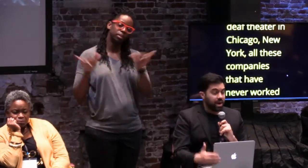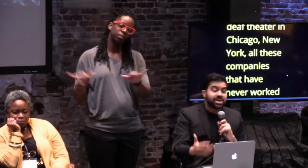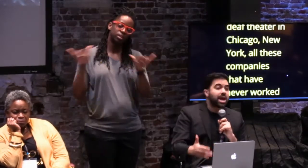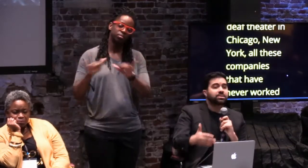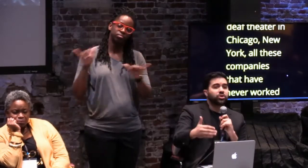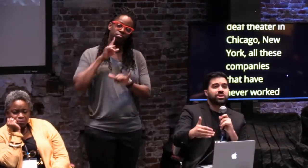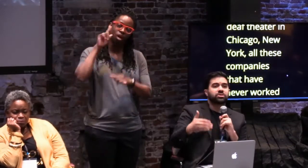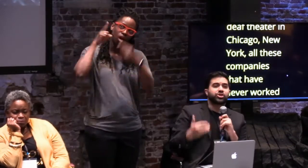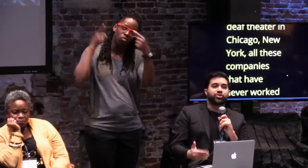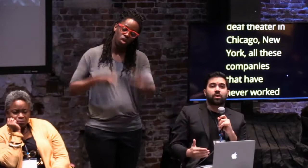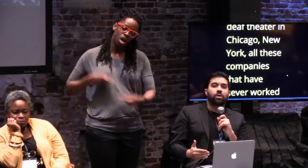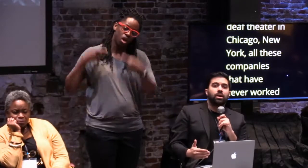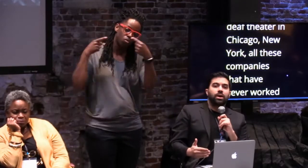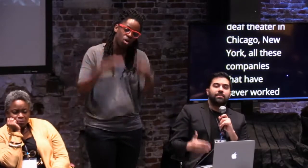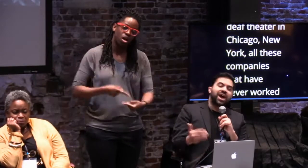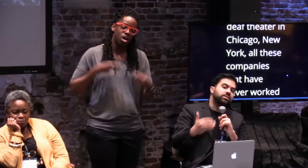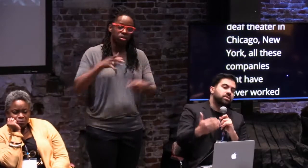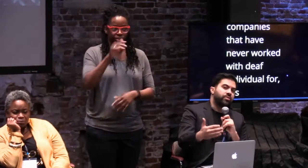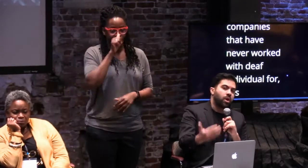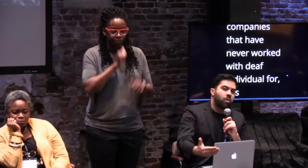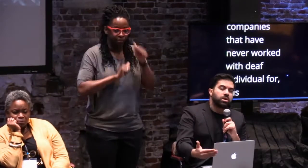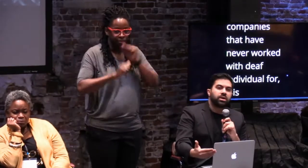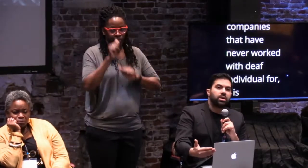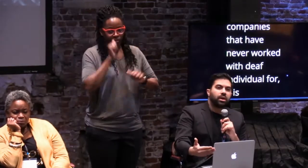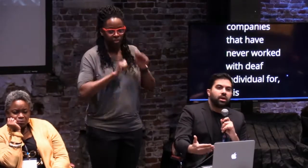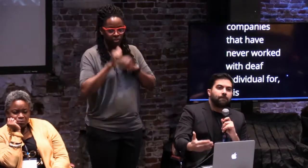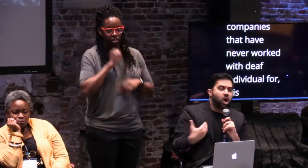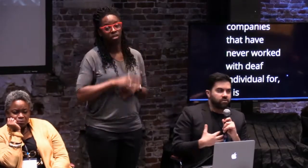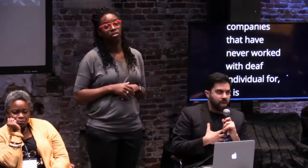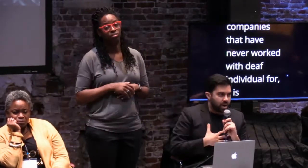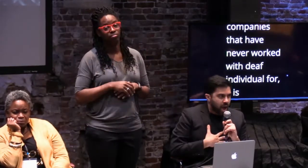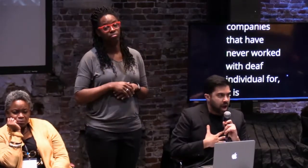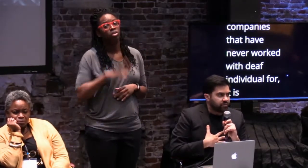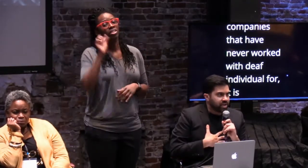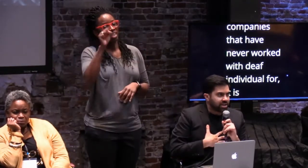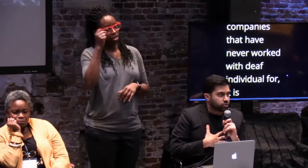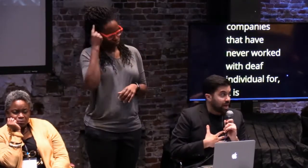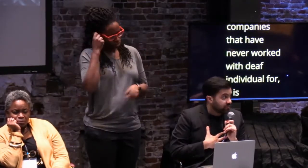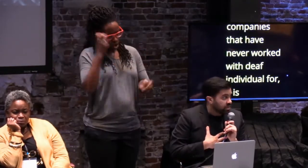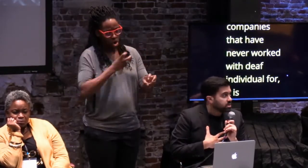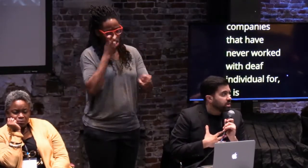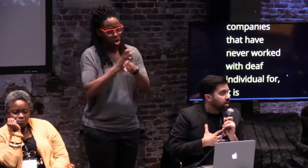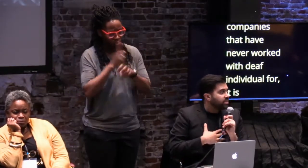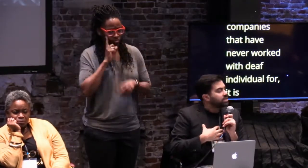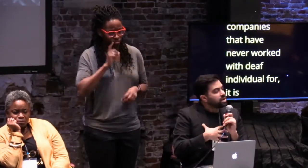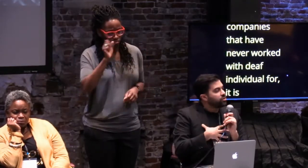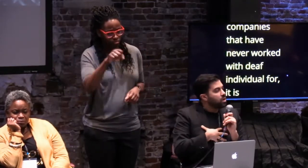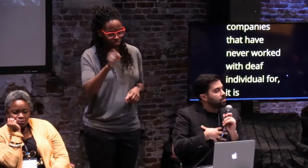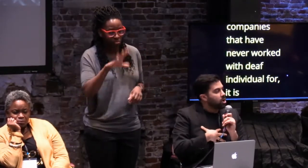And yes, there is a struggle, but that is not the only part of my life that is relevant, and that's not the only part